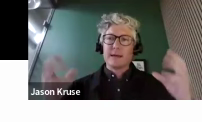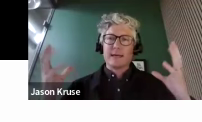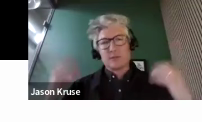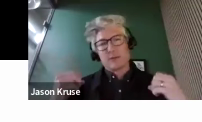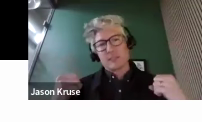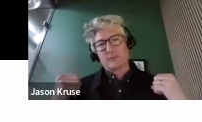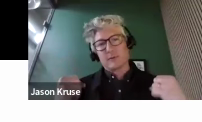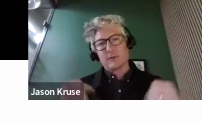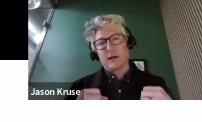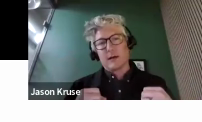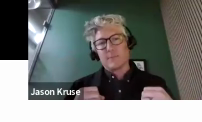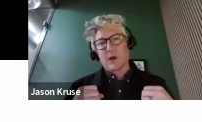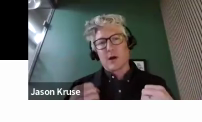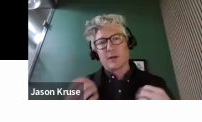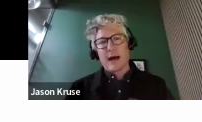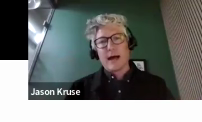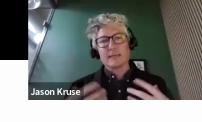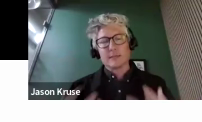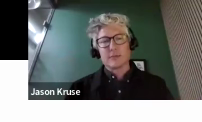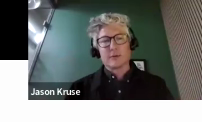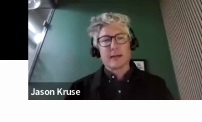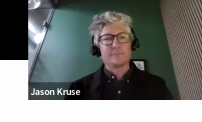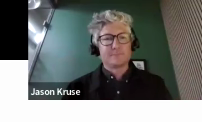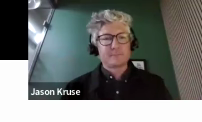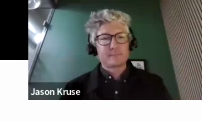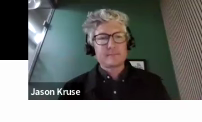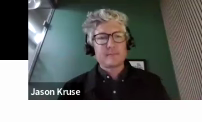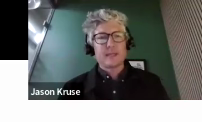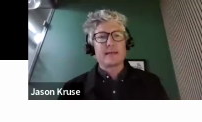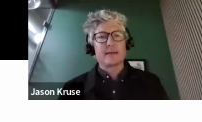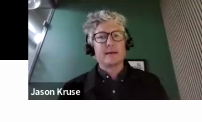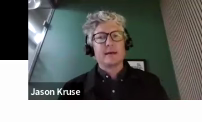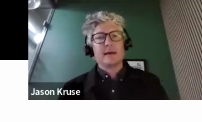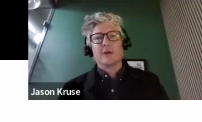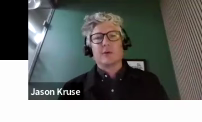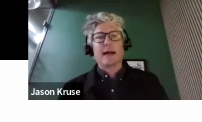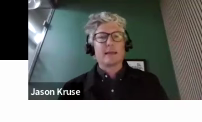or when you're in a meeting room that can be stressful on your eyes and strain.